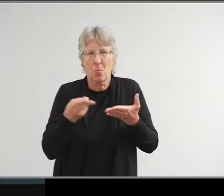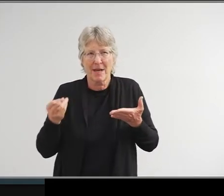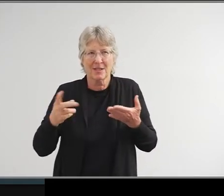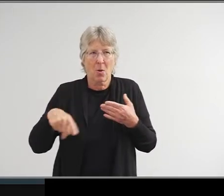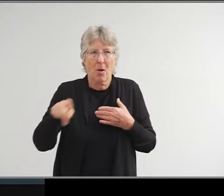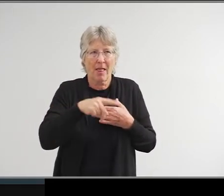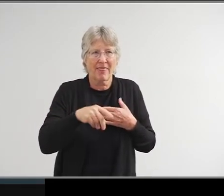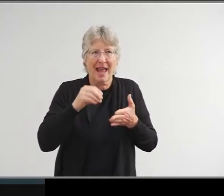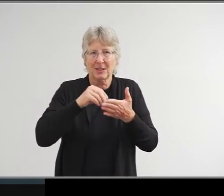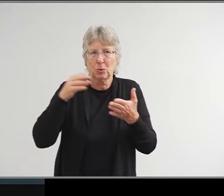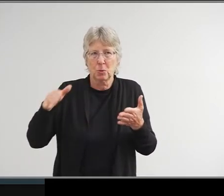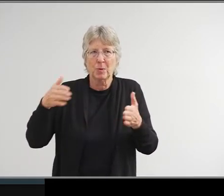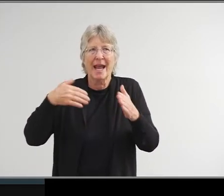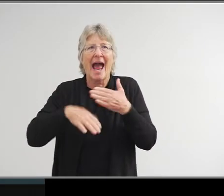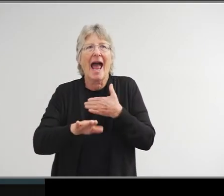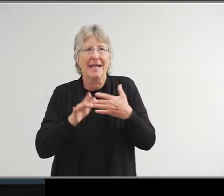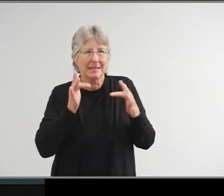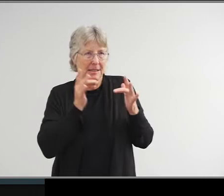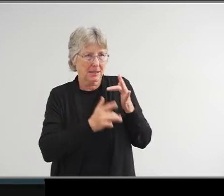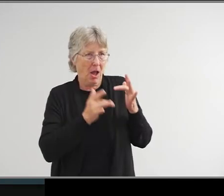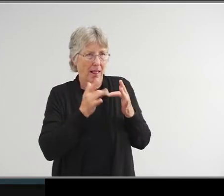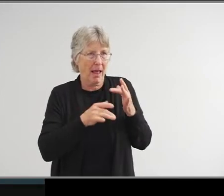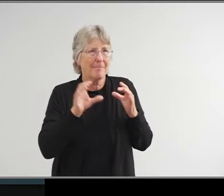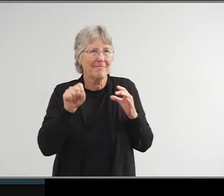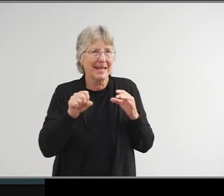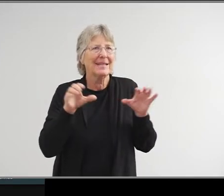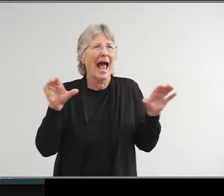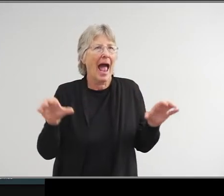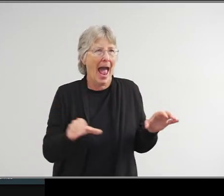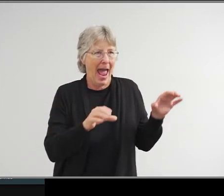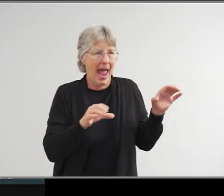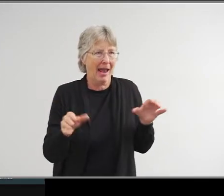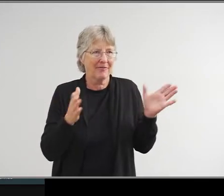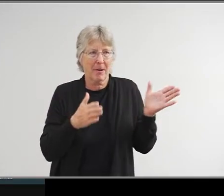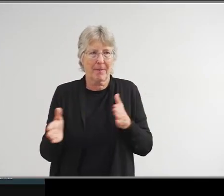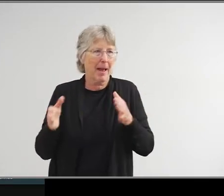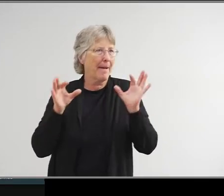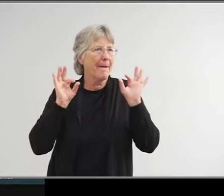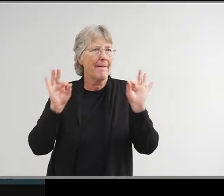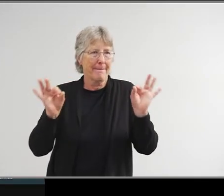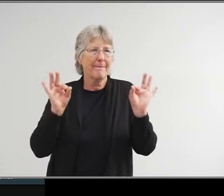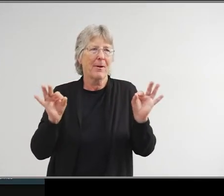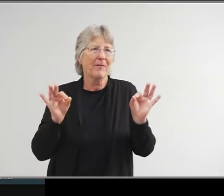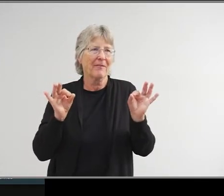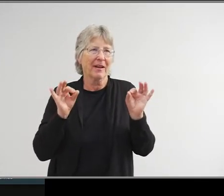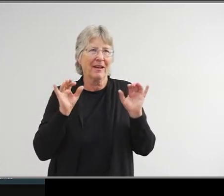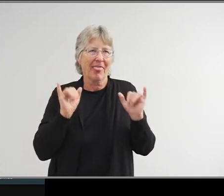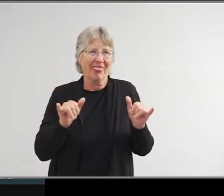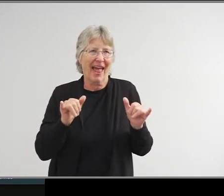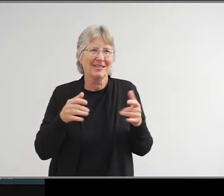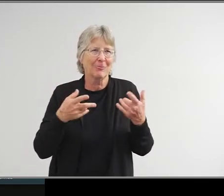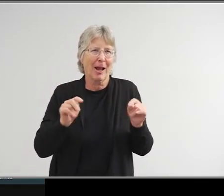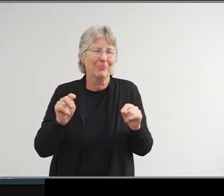And so, those are active plans. That's perfect make and that's what I was sort of going that way.